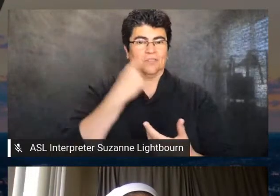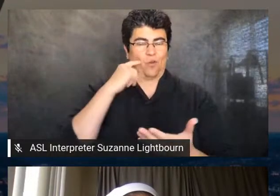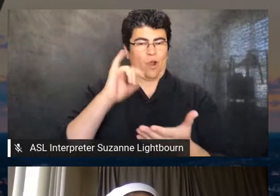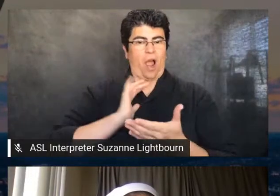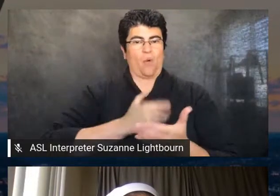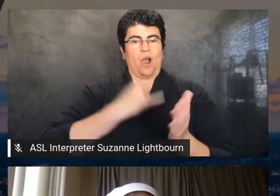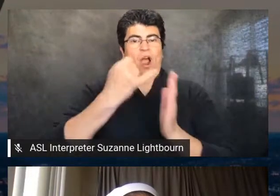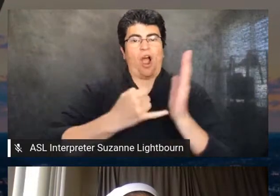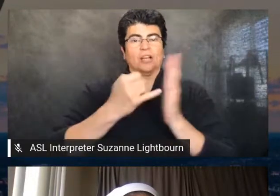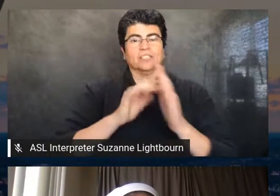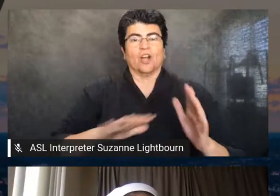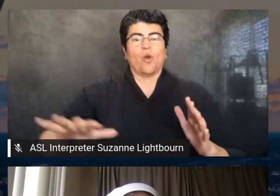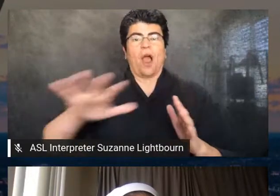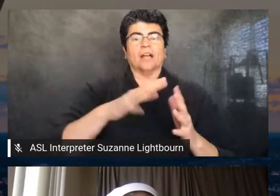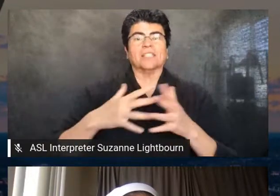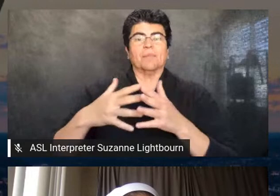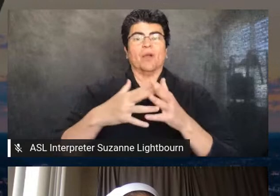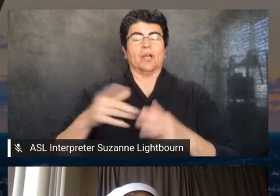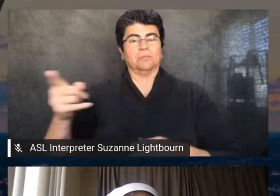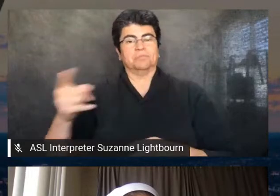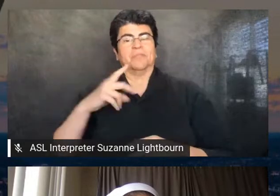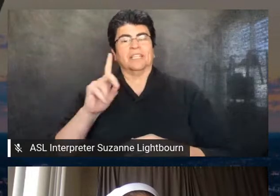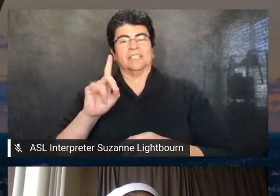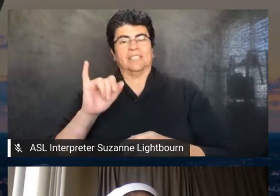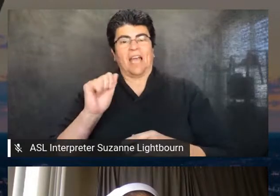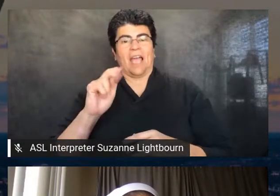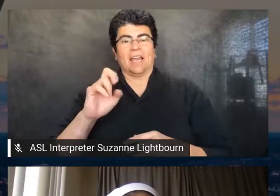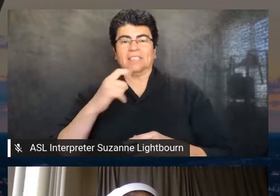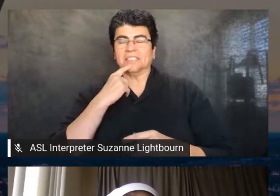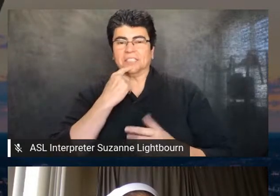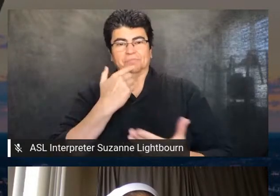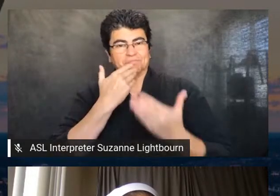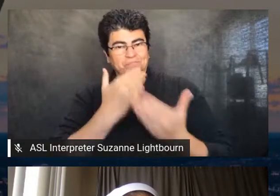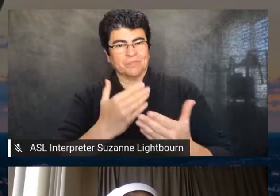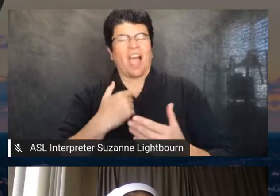I will be introducing each of our other panelists